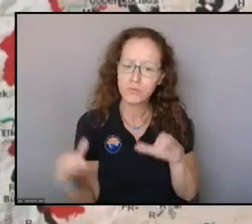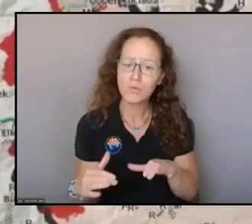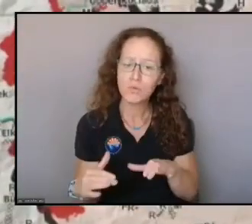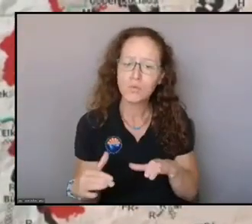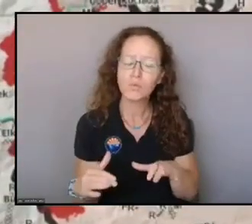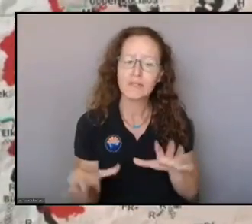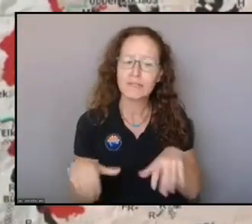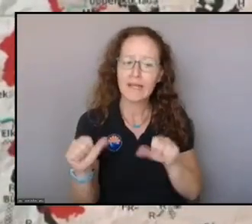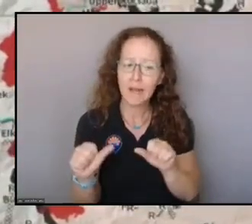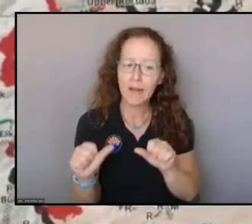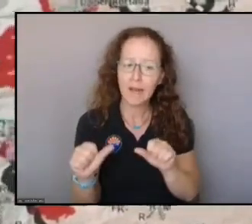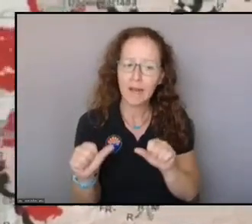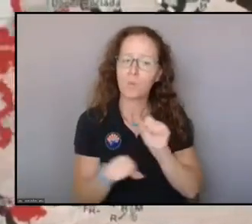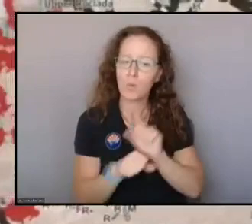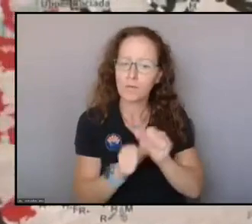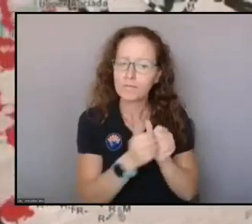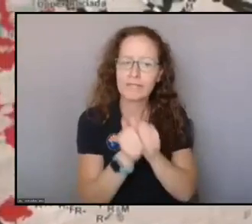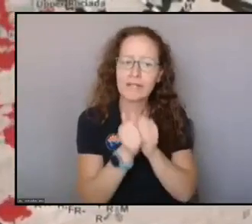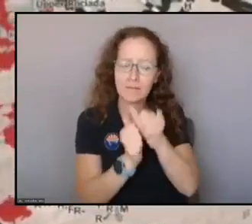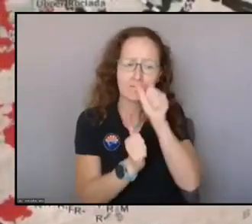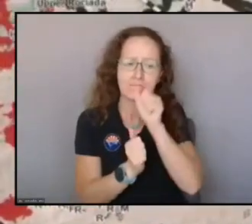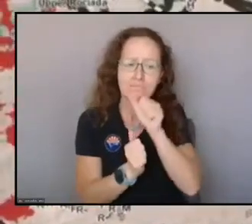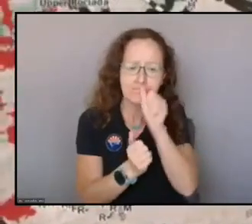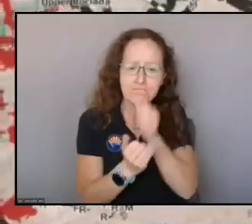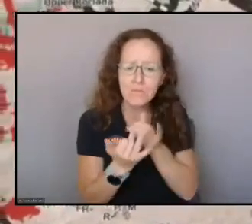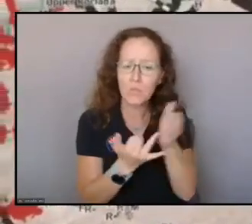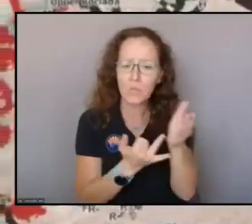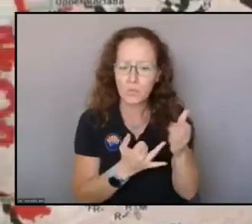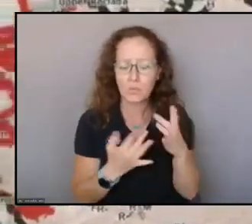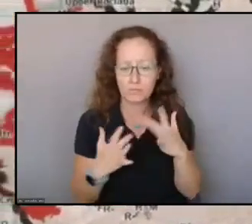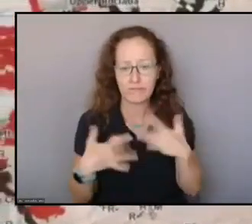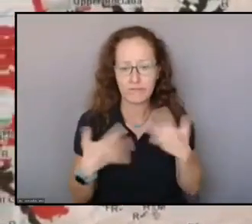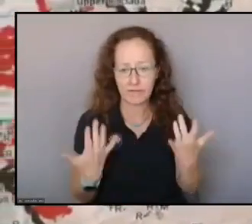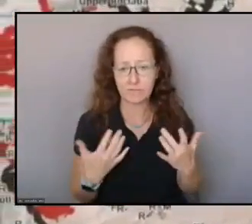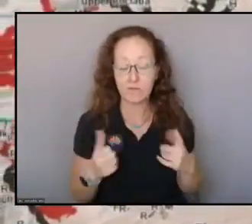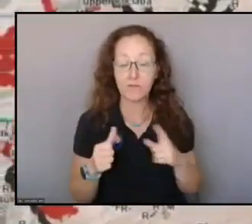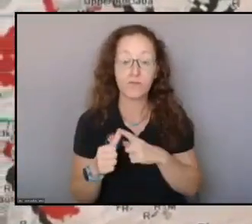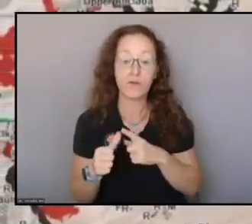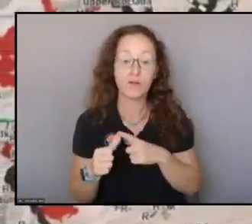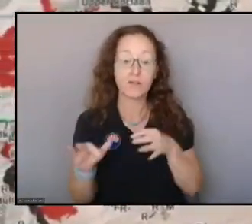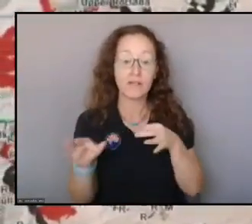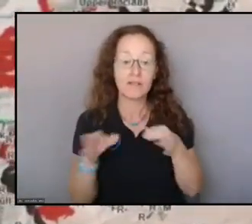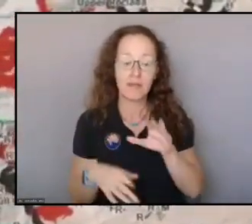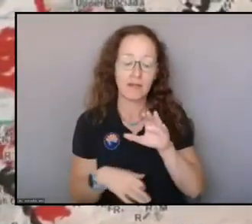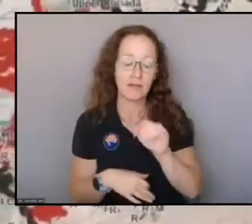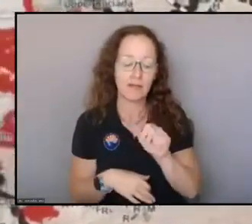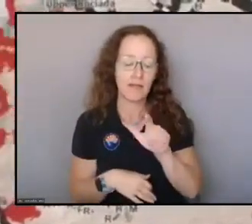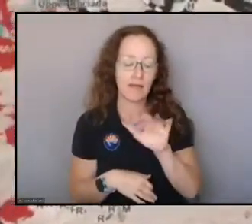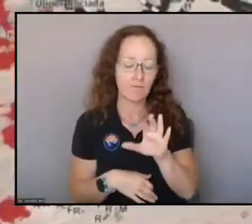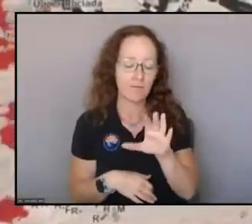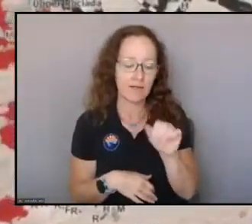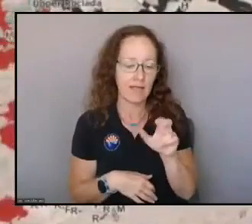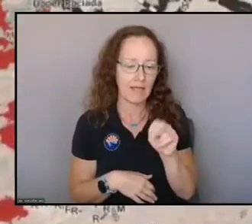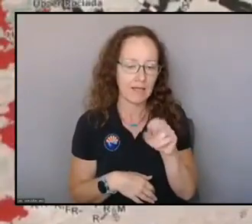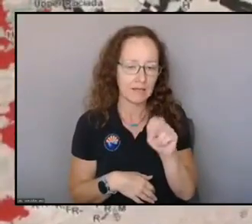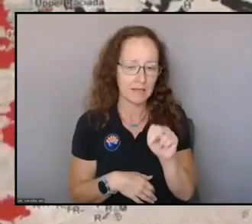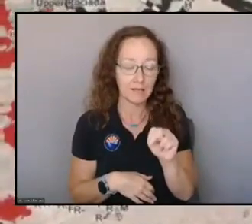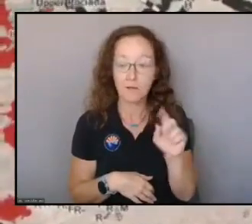TOGETHER TO GET THROUGH THIS EVENT. I WANT TO START WITH CALF CANYON SUBDIVISION THERE IN BIG PINE, UPPER GALLINAS CANYON.